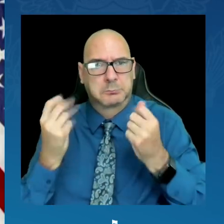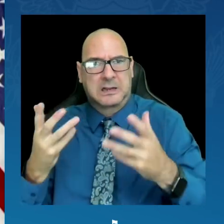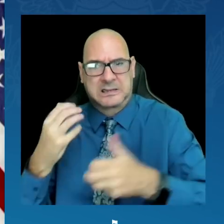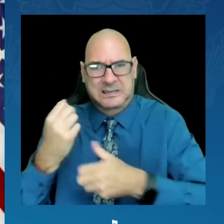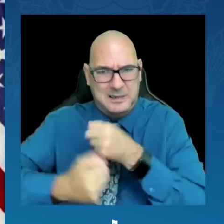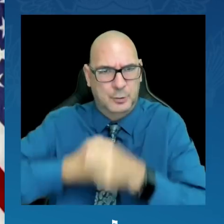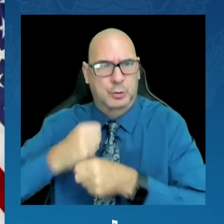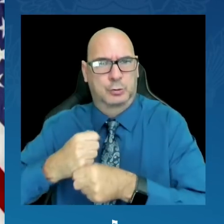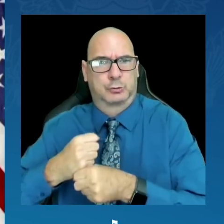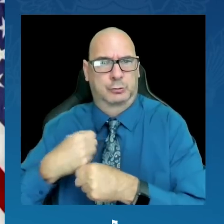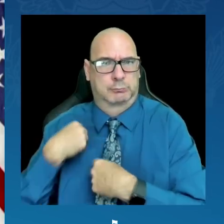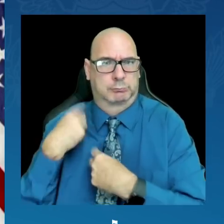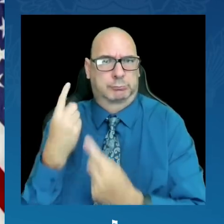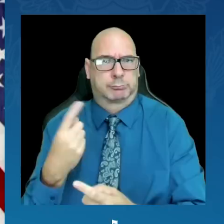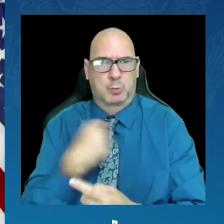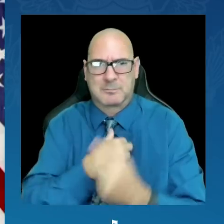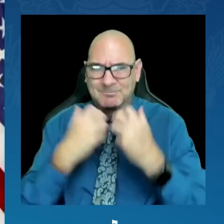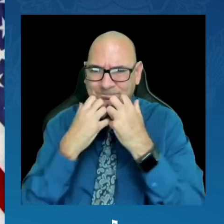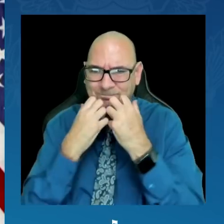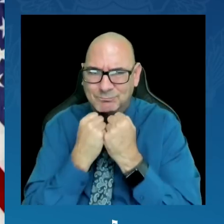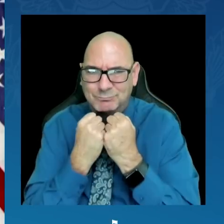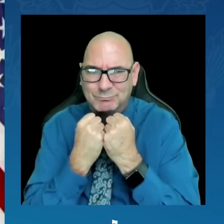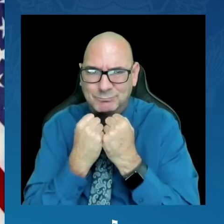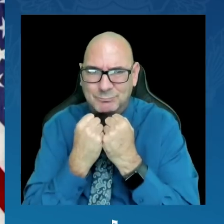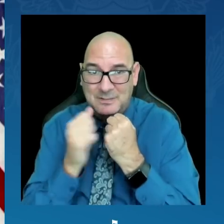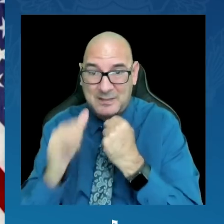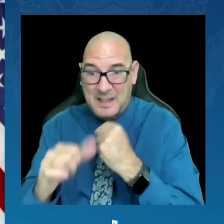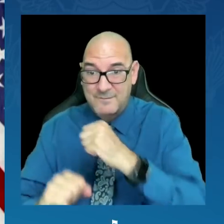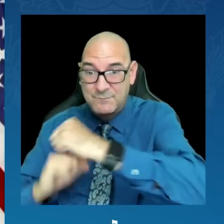which is that fundamental principle about the importance of liberty --